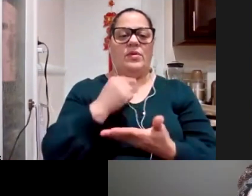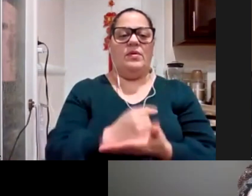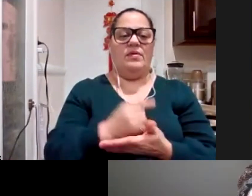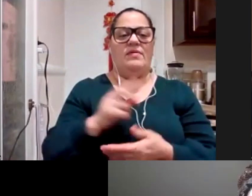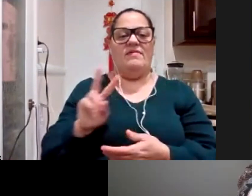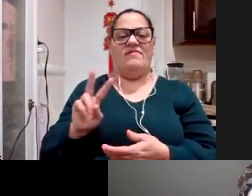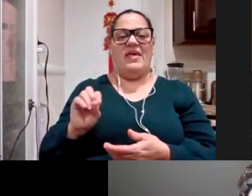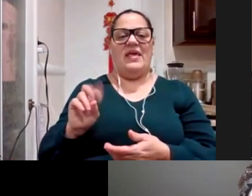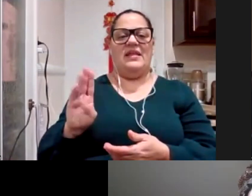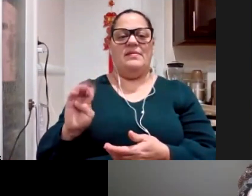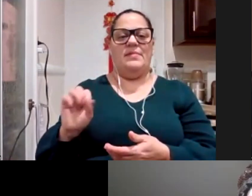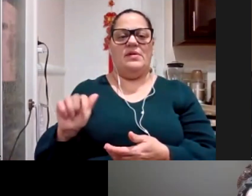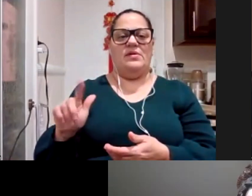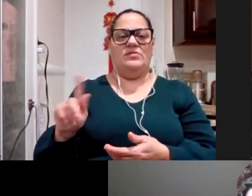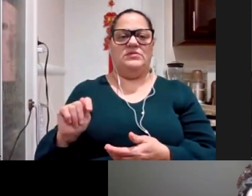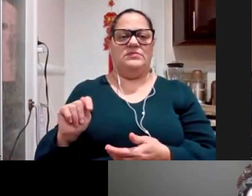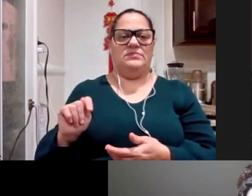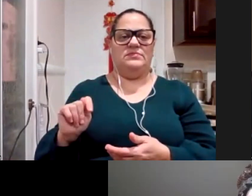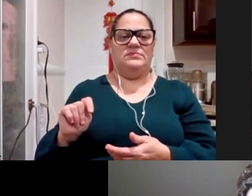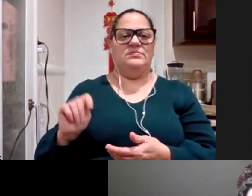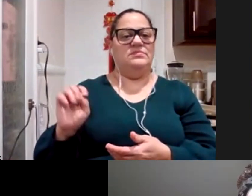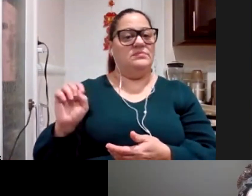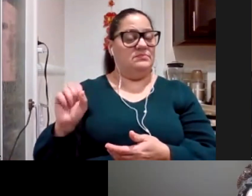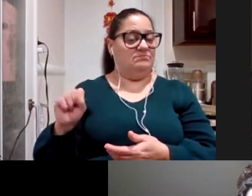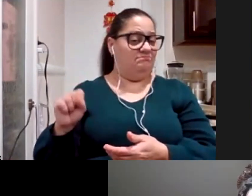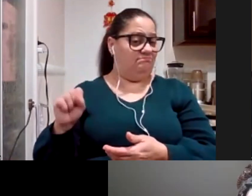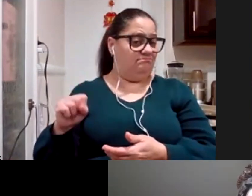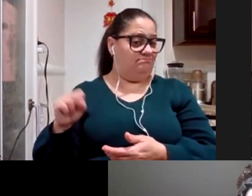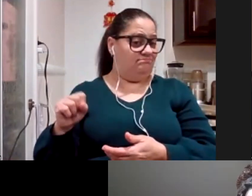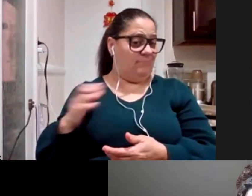[ALICE] Did they really? [GROVER] Yes. and actually my opthalmologist